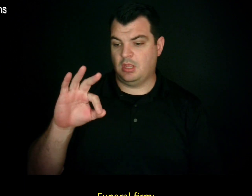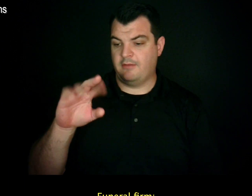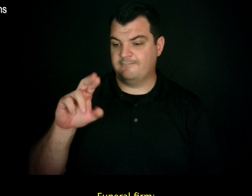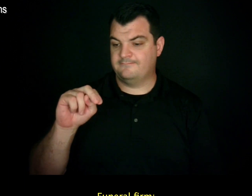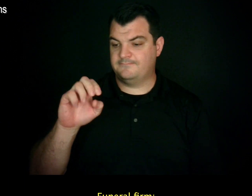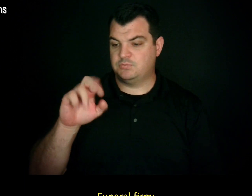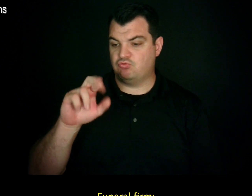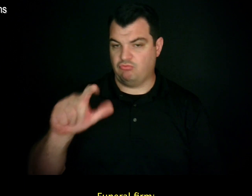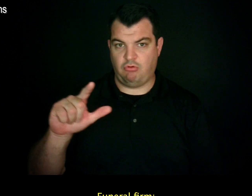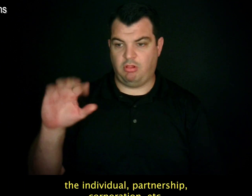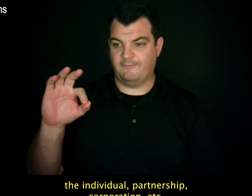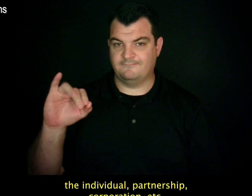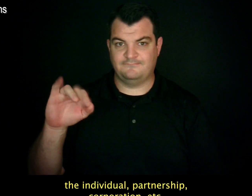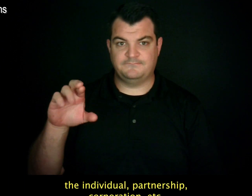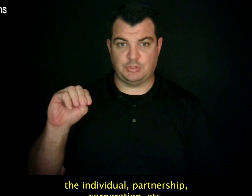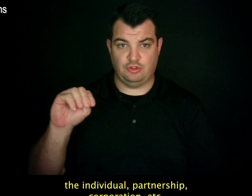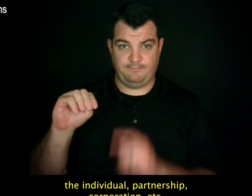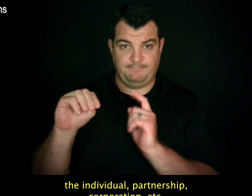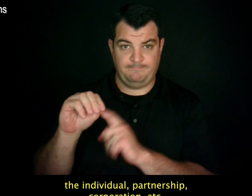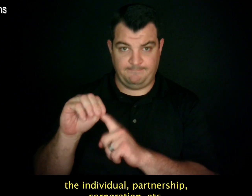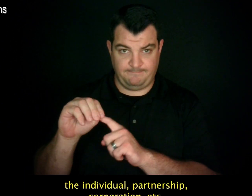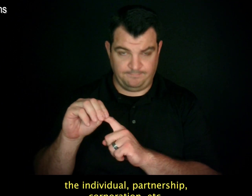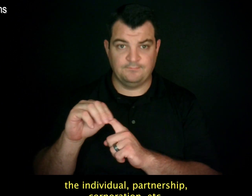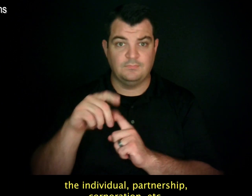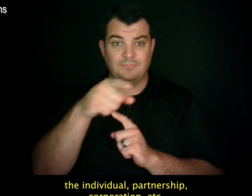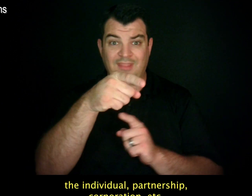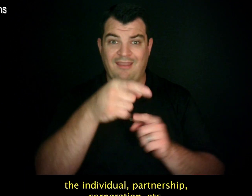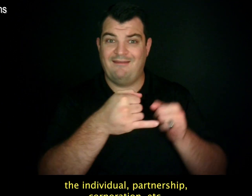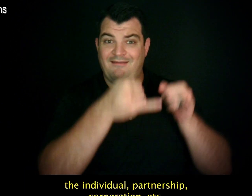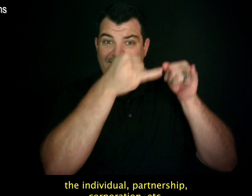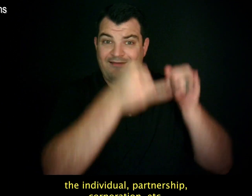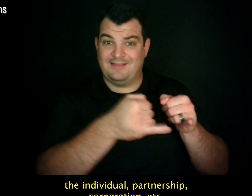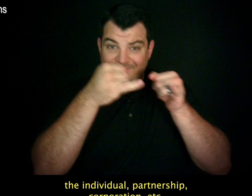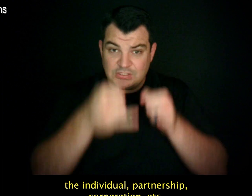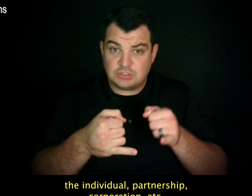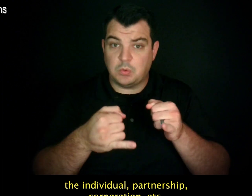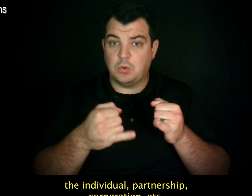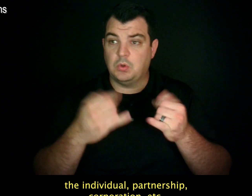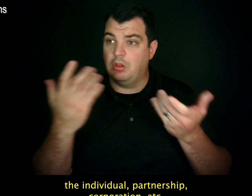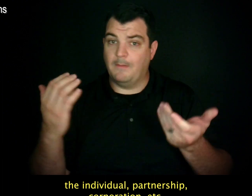Funeral firm: the individual, partnership, corporation, etc.